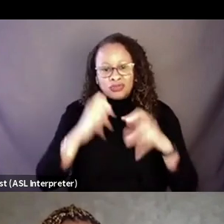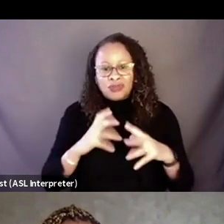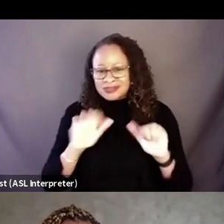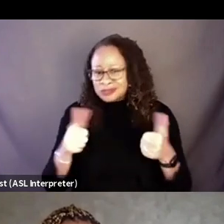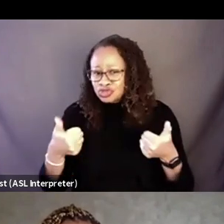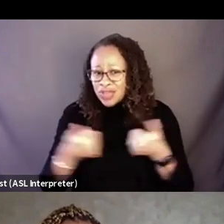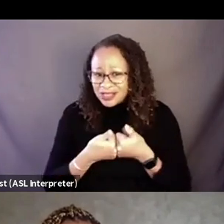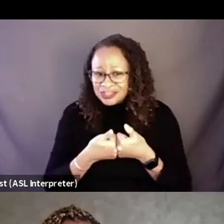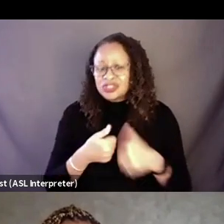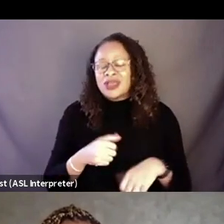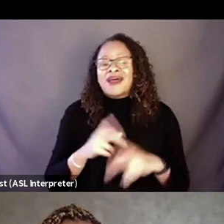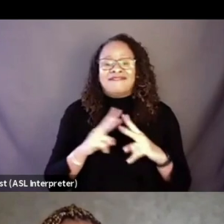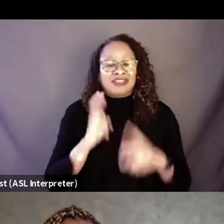and very difficult moments